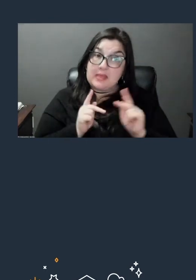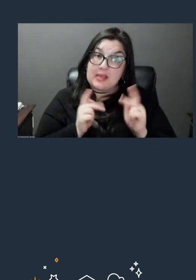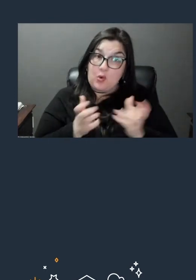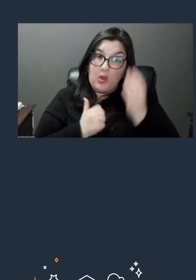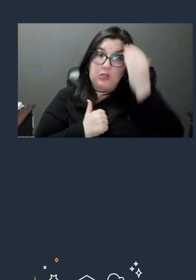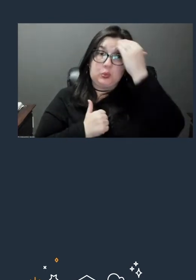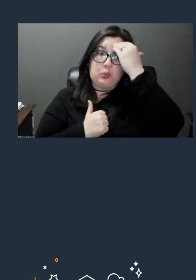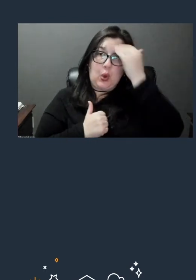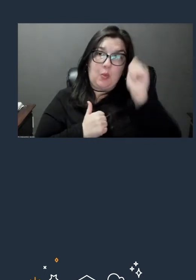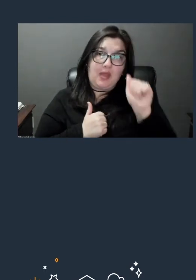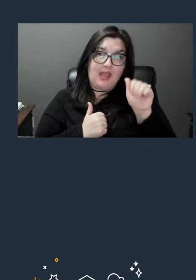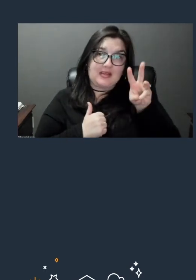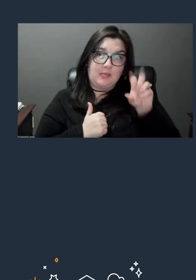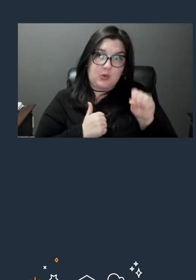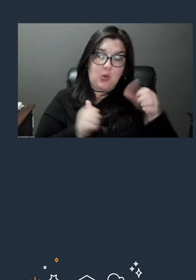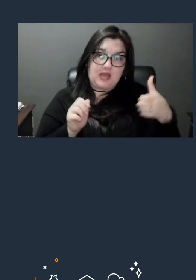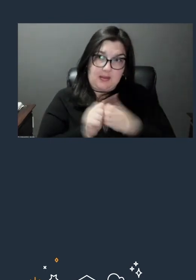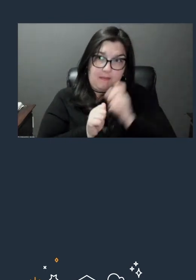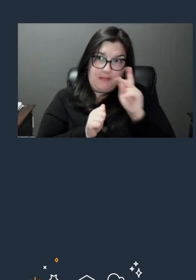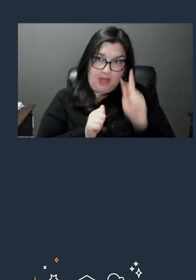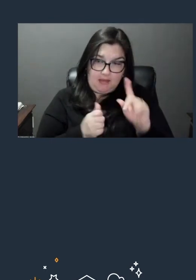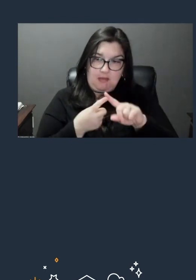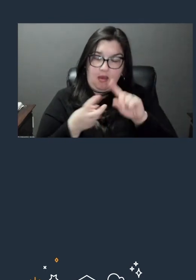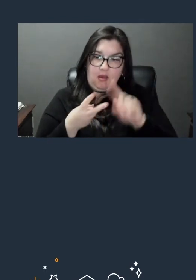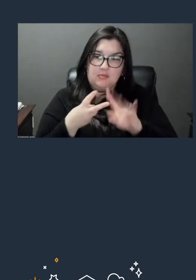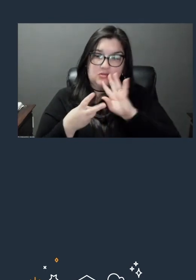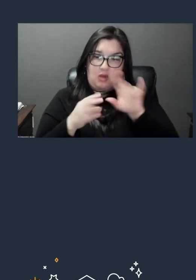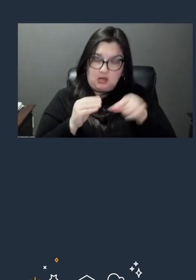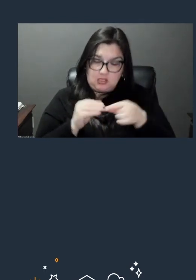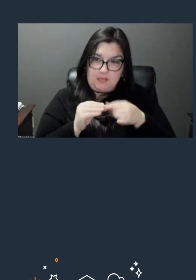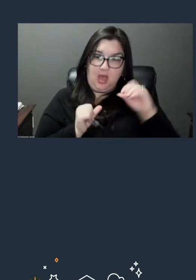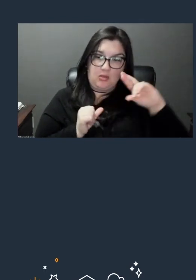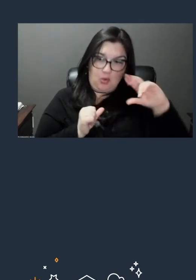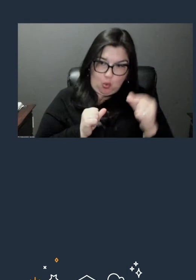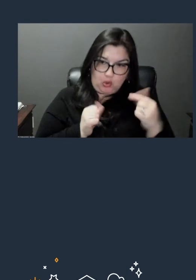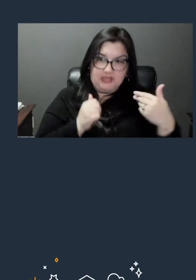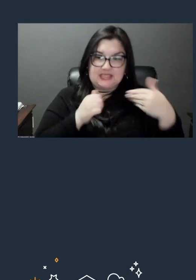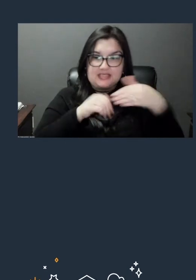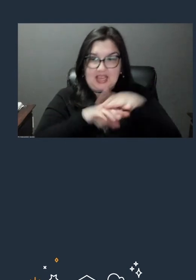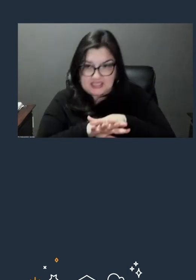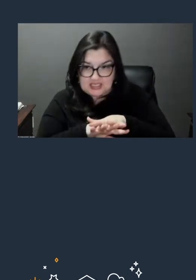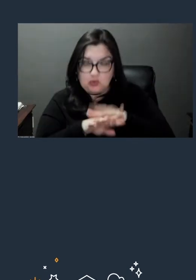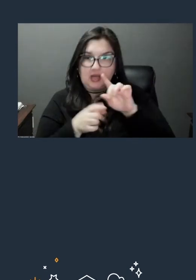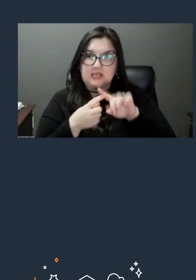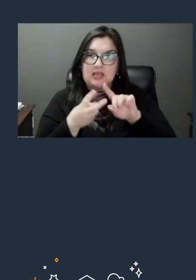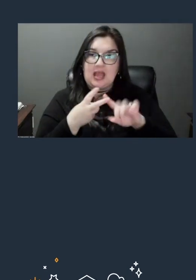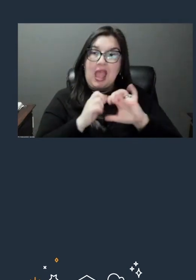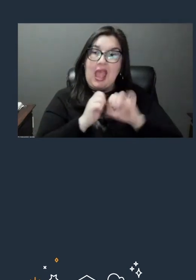So you've talked about the organization's integration, how you can apply your backup policies